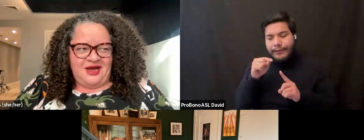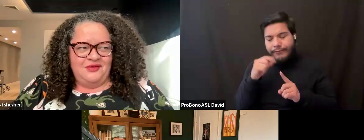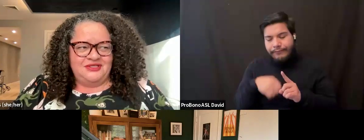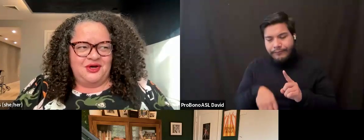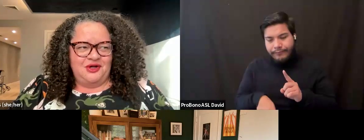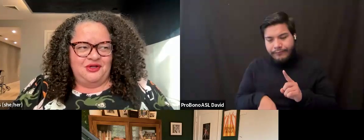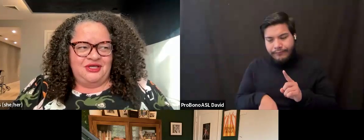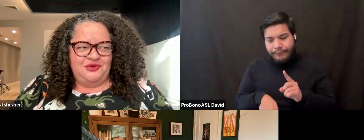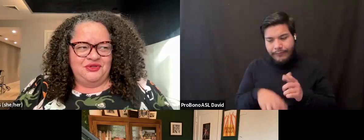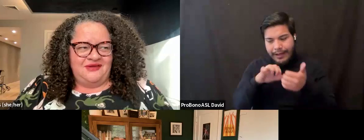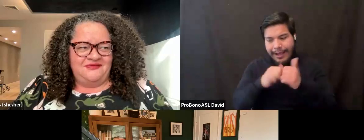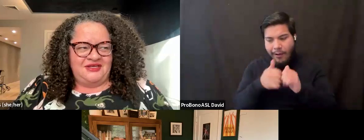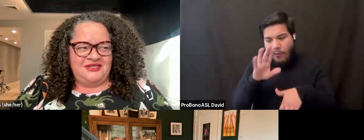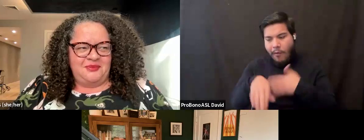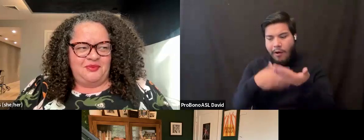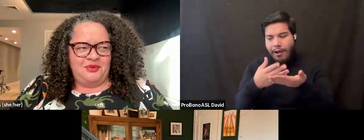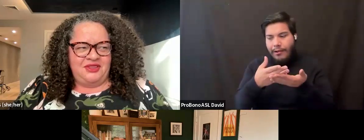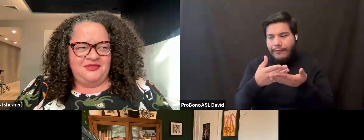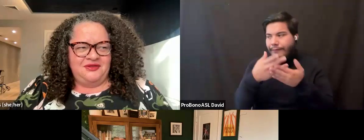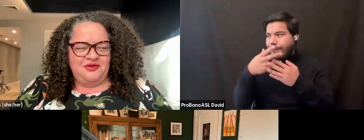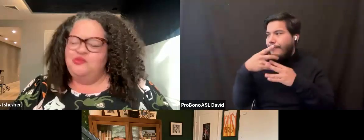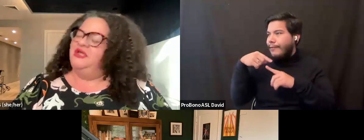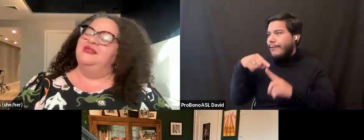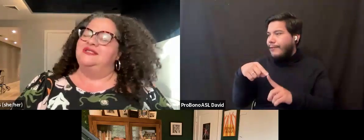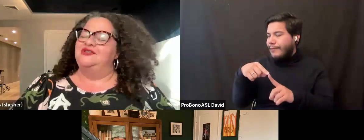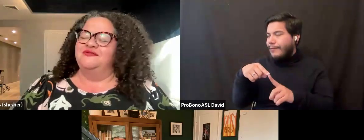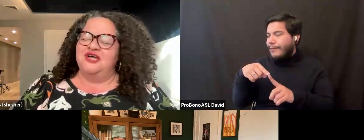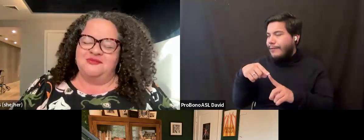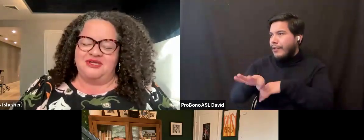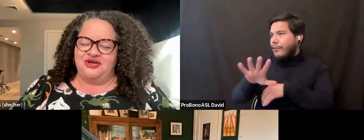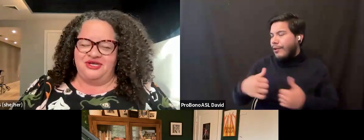how this all in your life ended up with you being the center of a documentary?